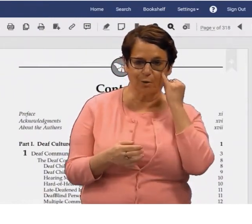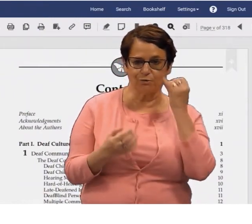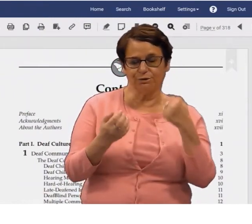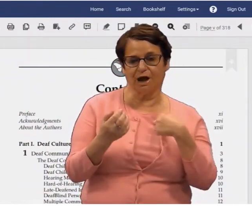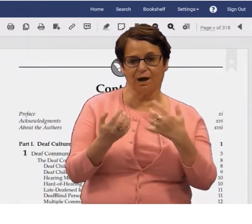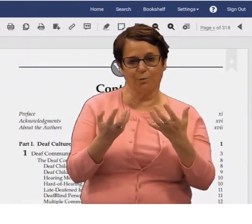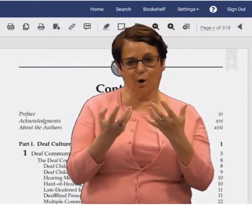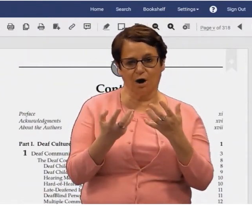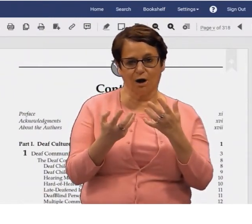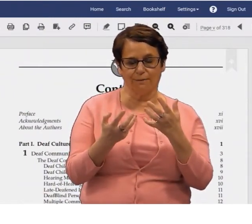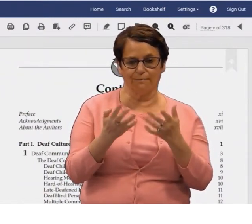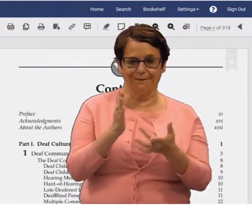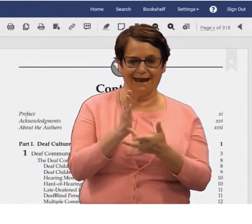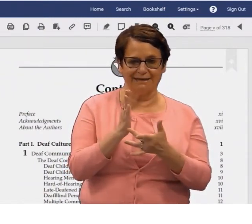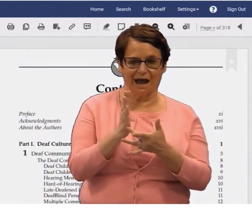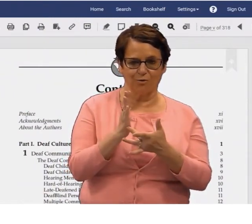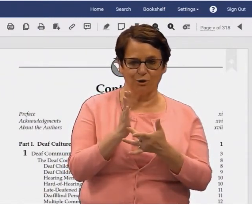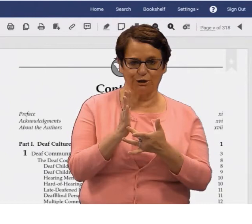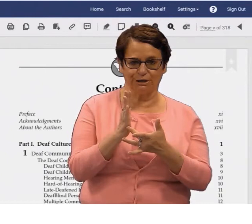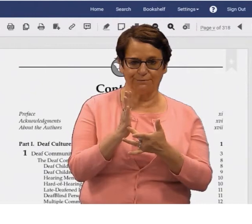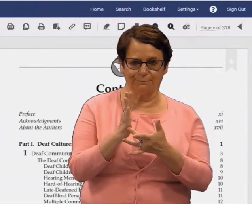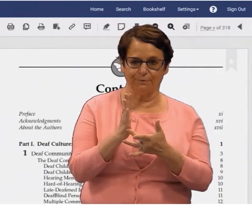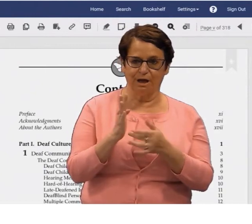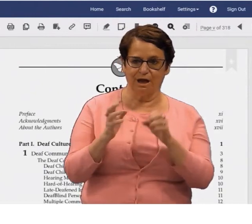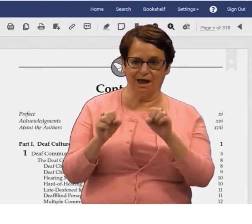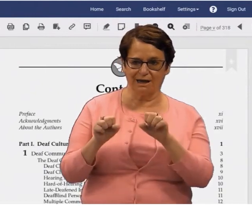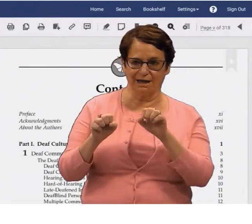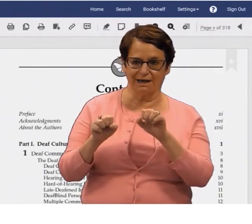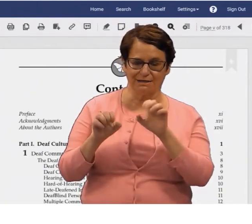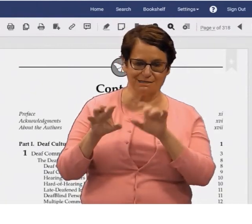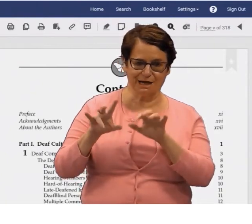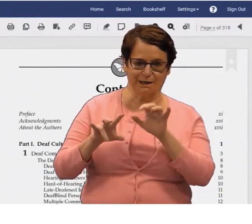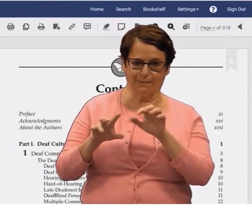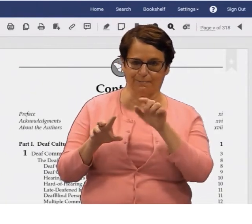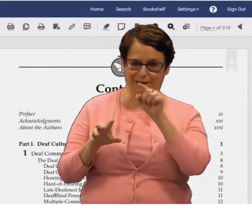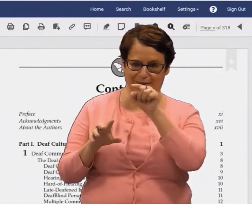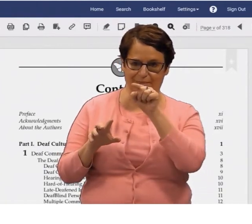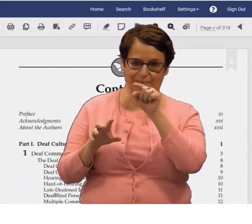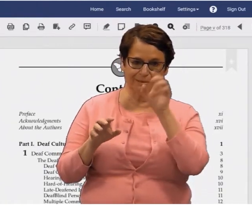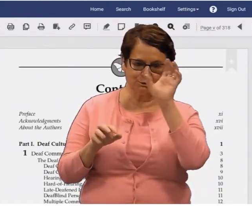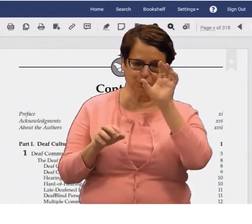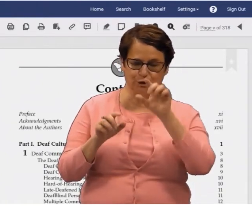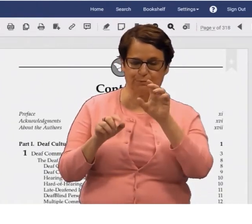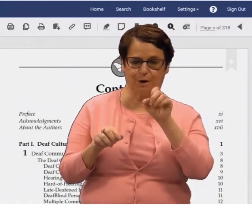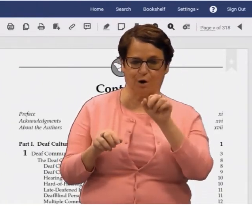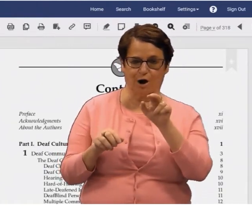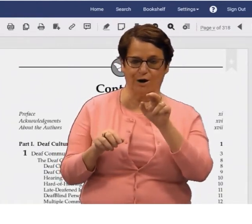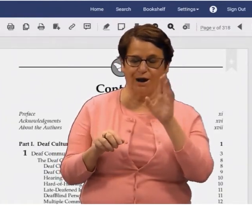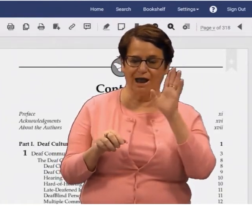We can also search inside the book. Suppose I want technology.